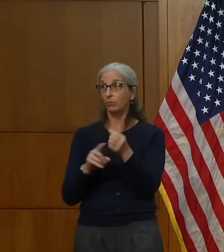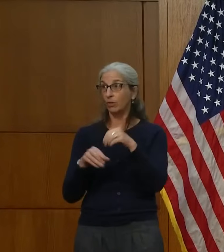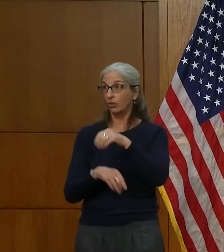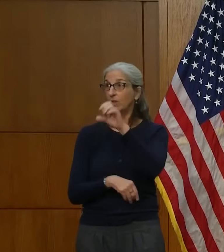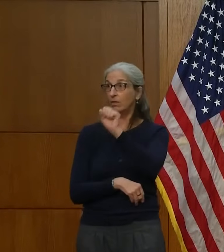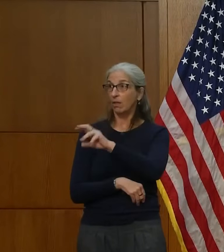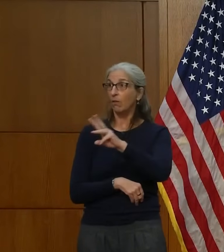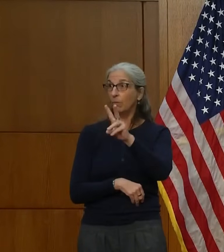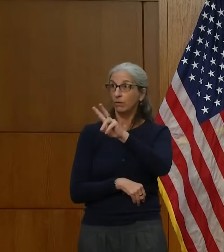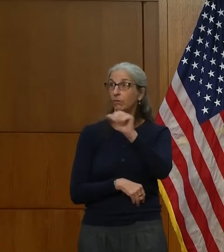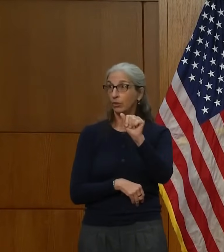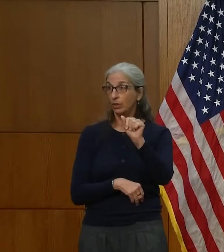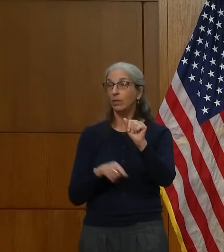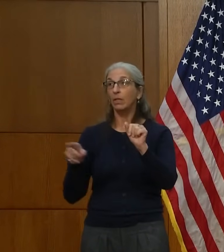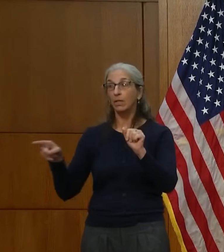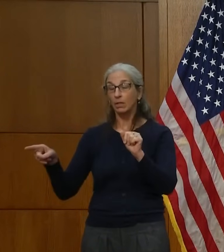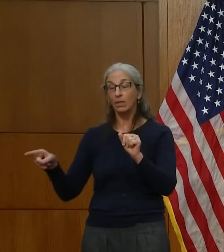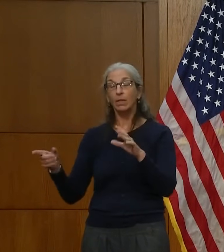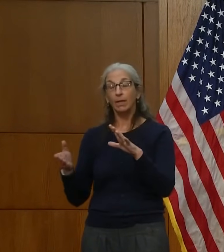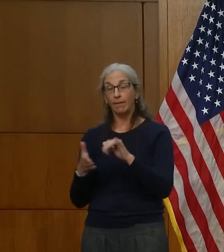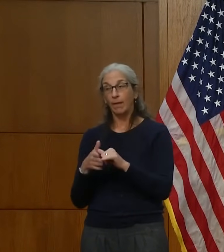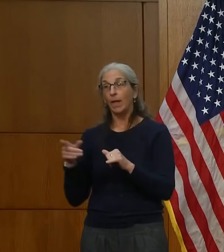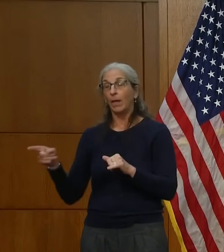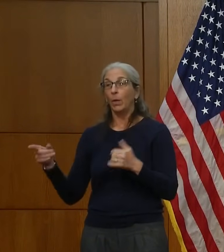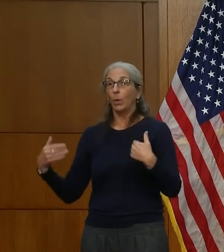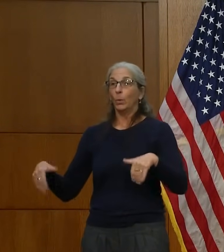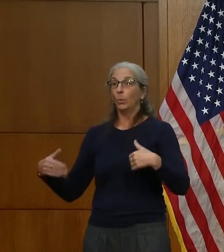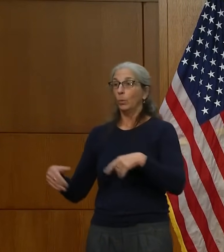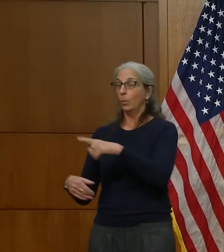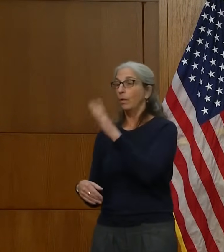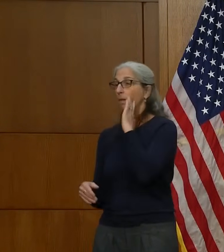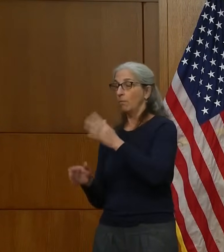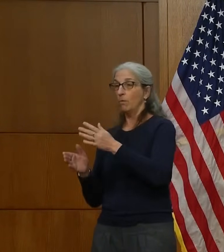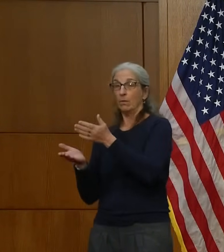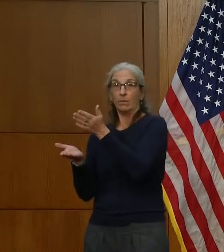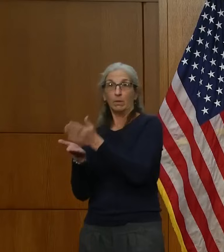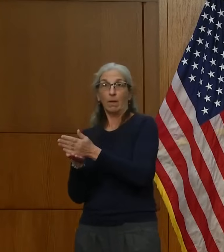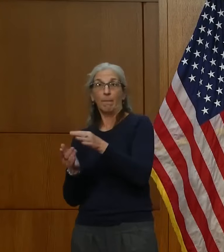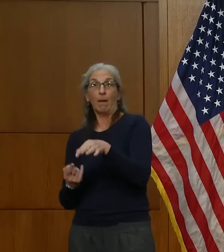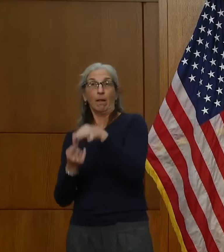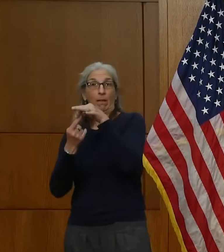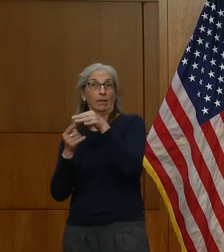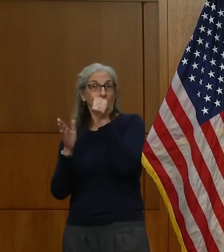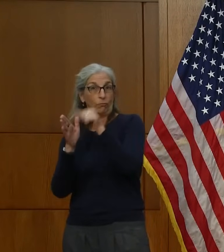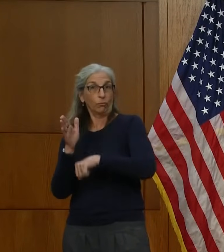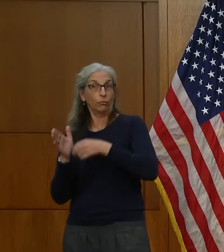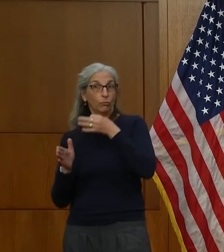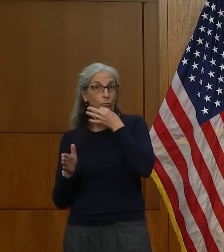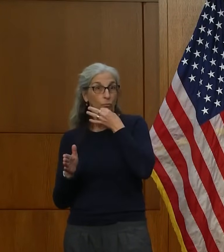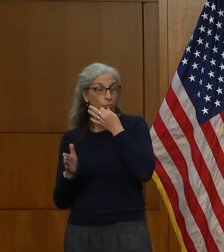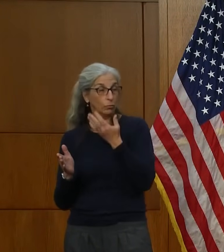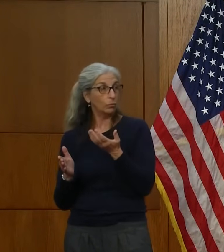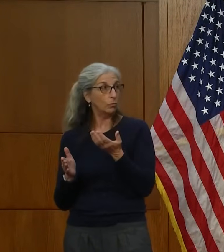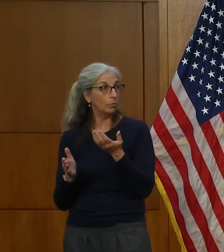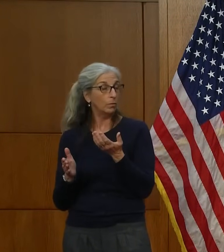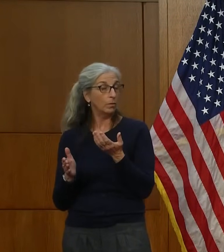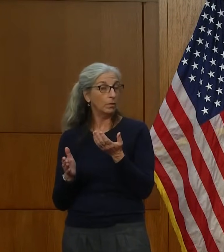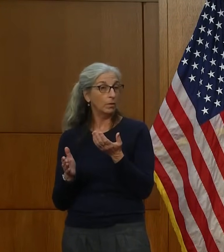MUCH GOVERNOR. GOOD AFTERNOON. YOU TALKING EARLIER THAT HOSPITAL SITUATION OUT WEST VIRGINIA. HOW THEY ALL WENT